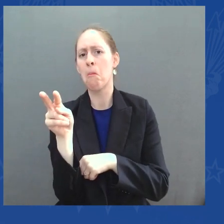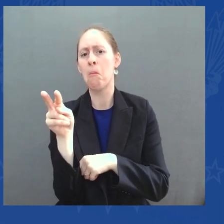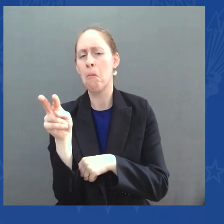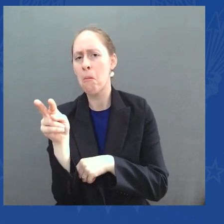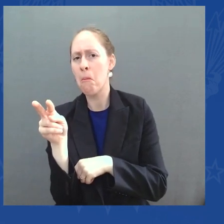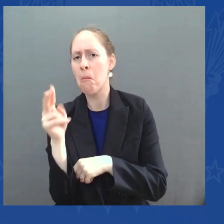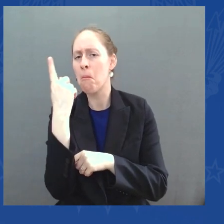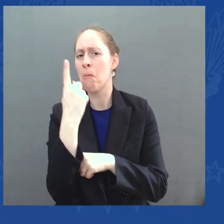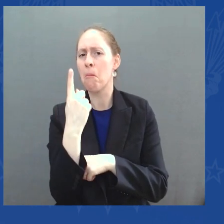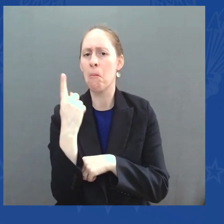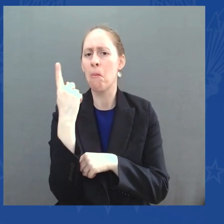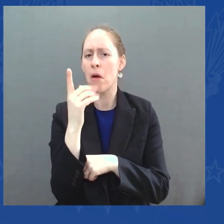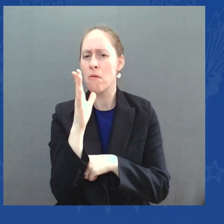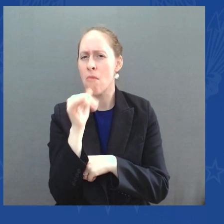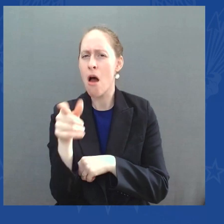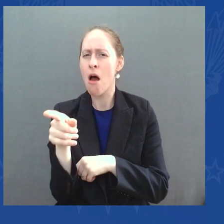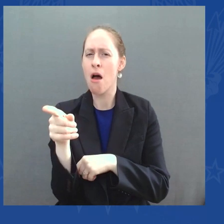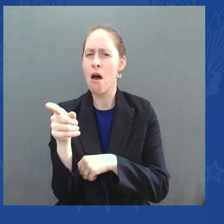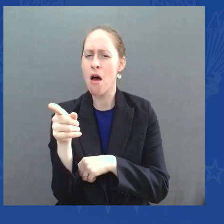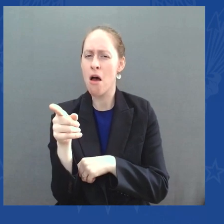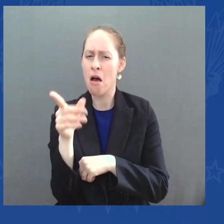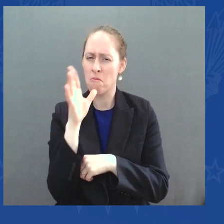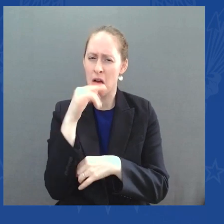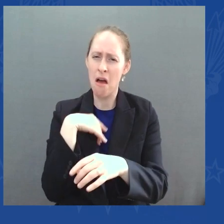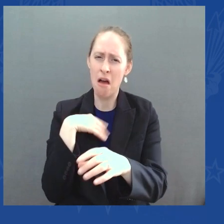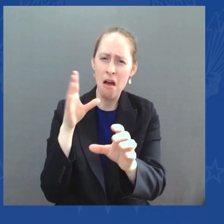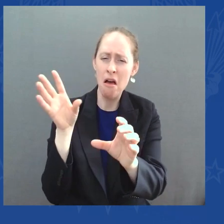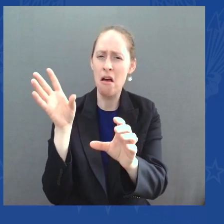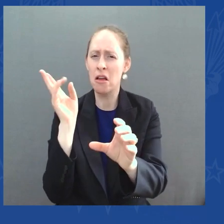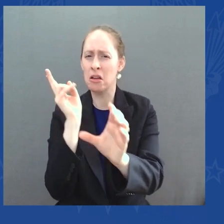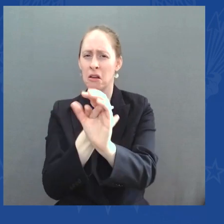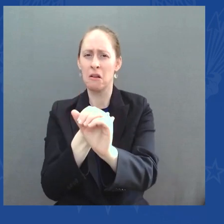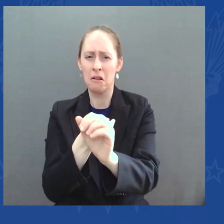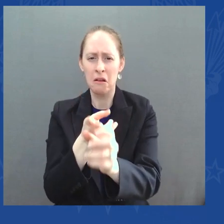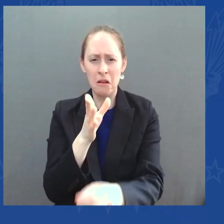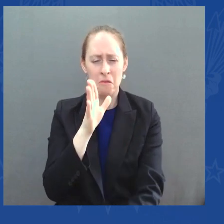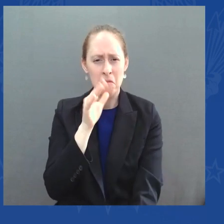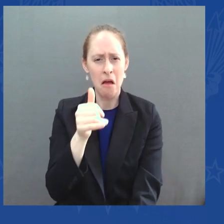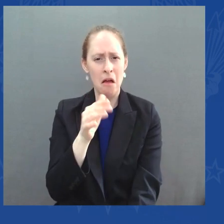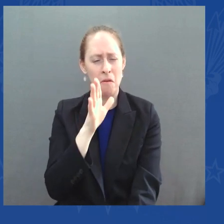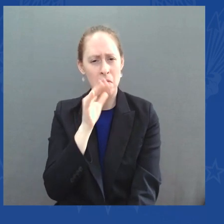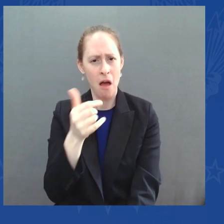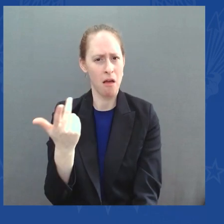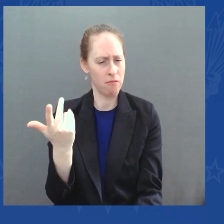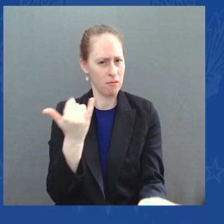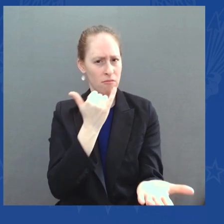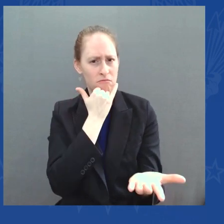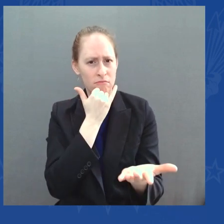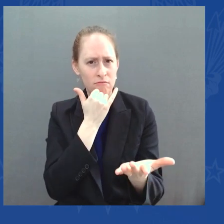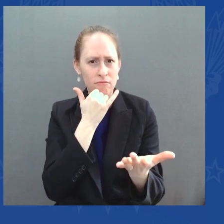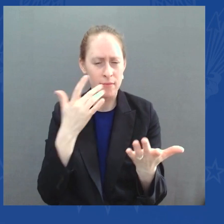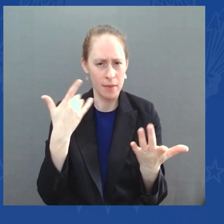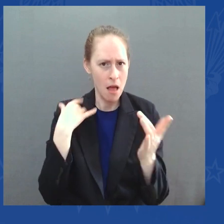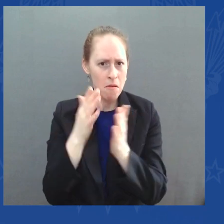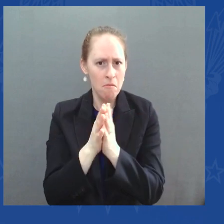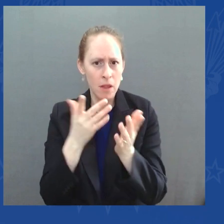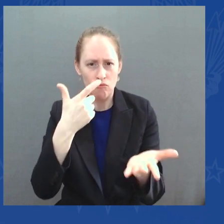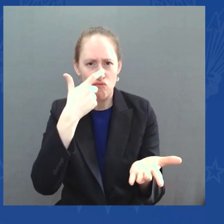Nuts gave him an equal opportunity, and his passion for the industry grew. He convinced me to attend as well.